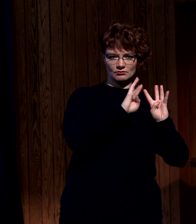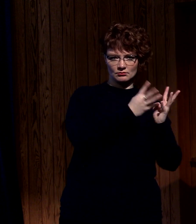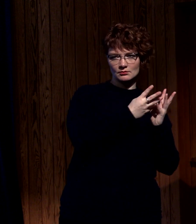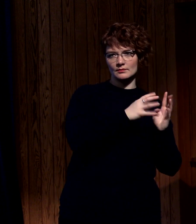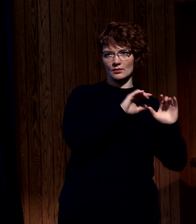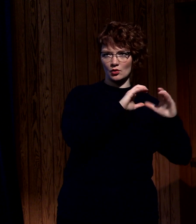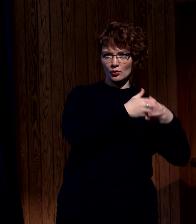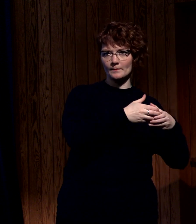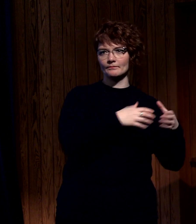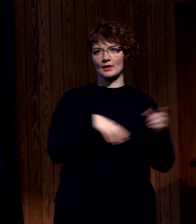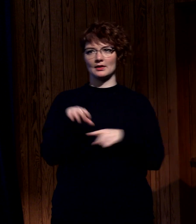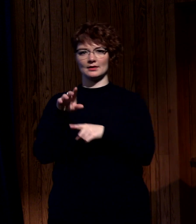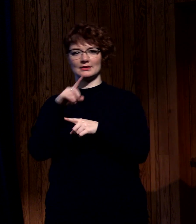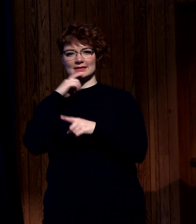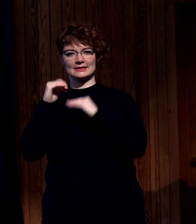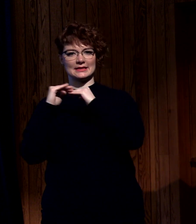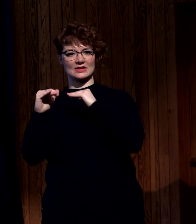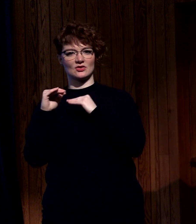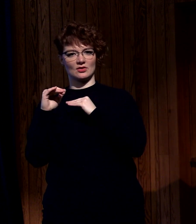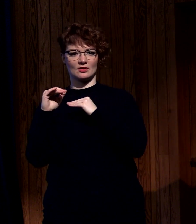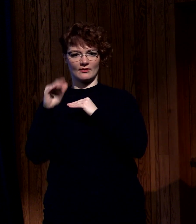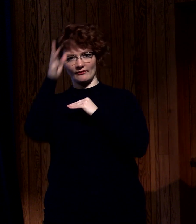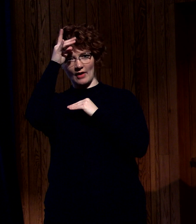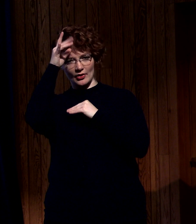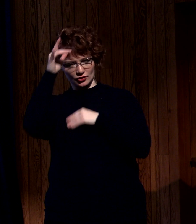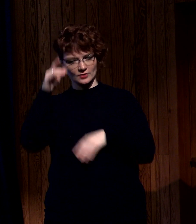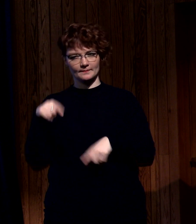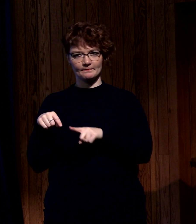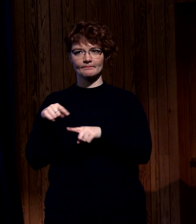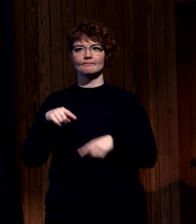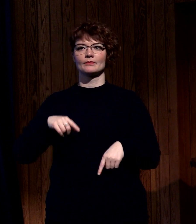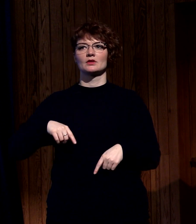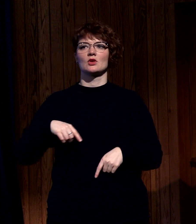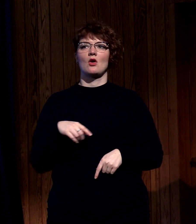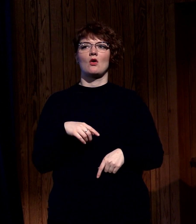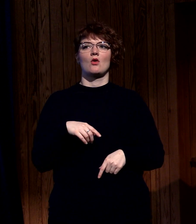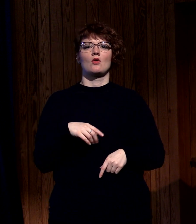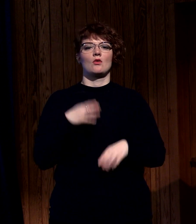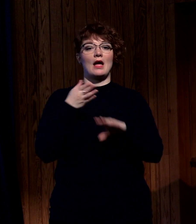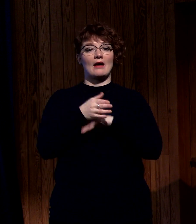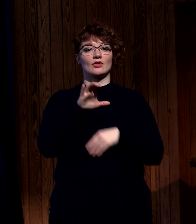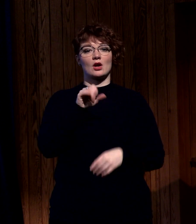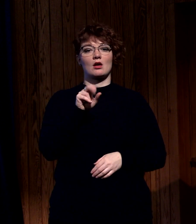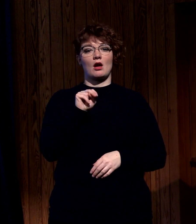Fathers. And in the wake of the aftermath of Constantine's rule,